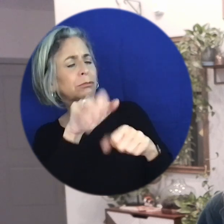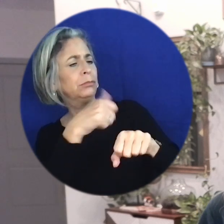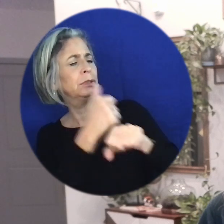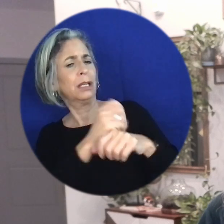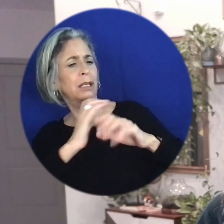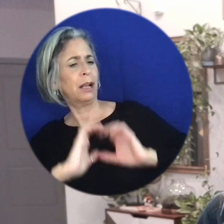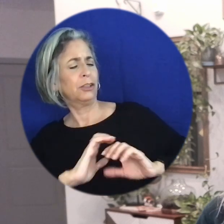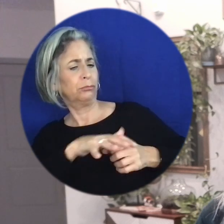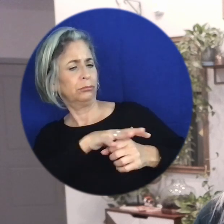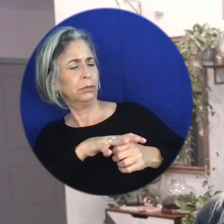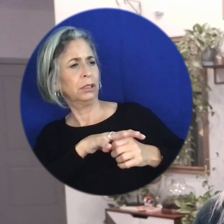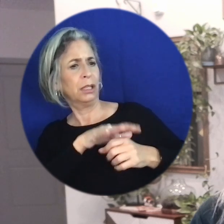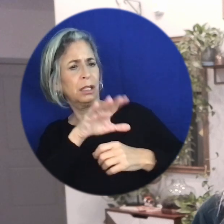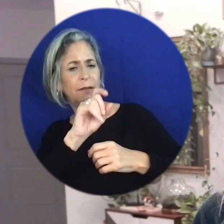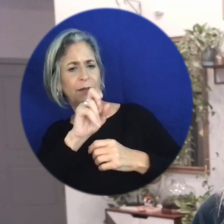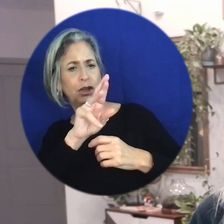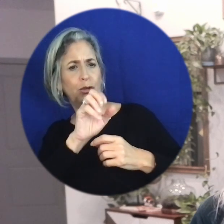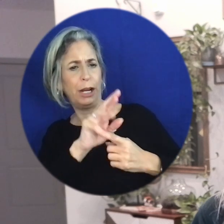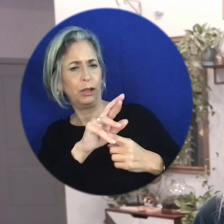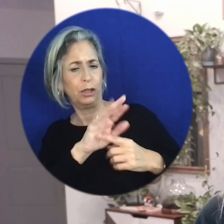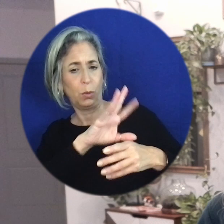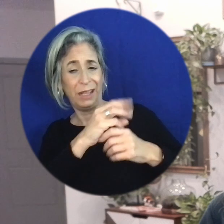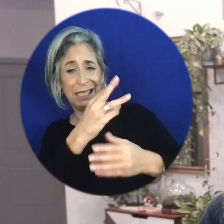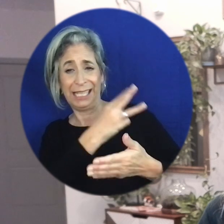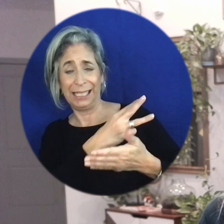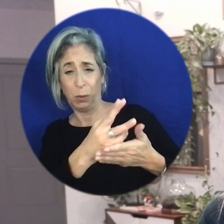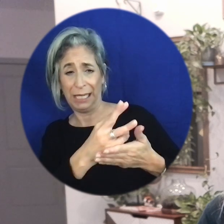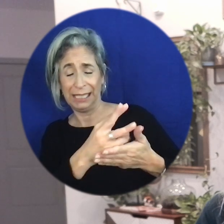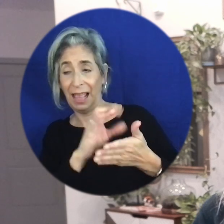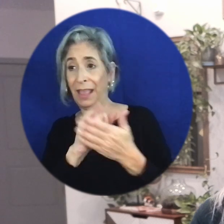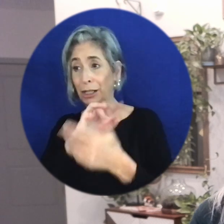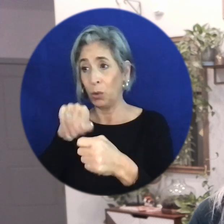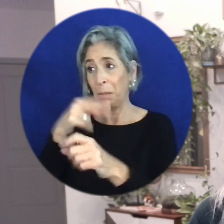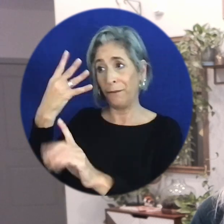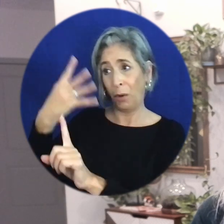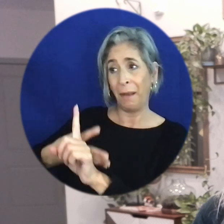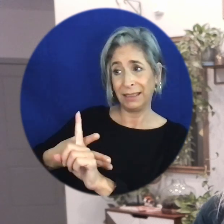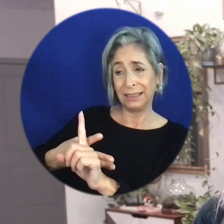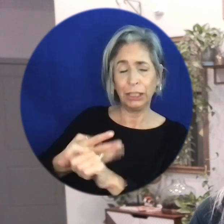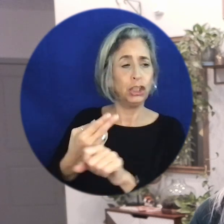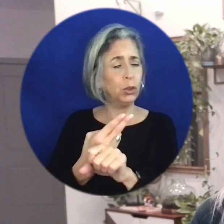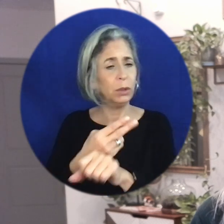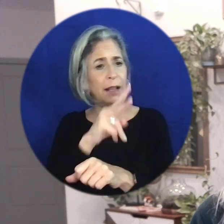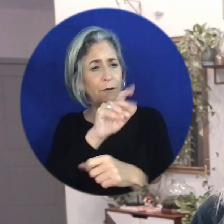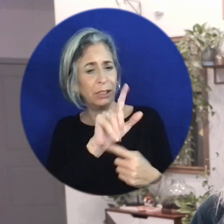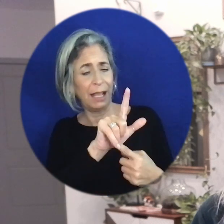asking to build out a custom sectional configurator in six weeks. That would normally be a four month task.